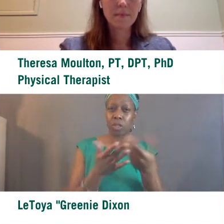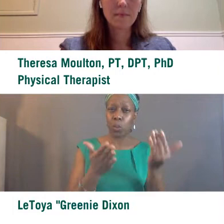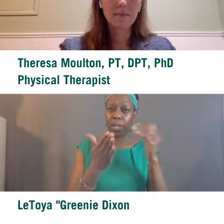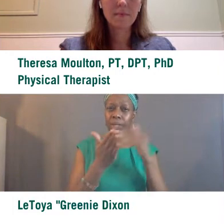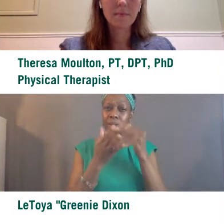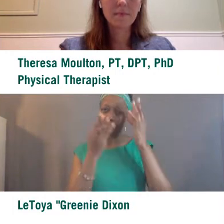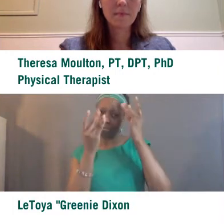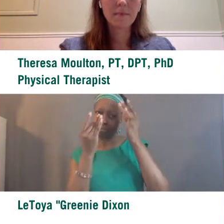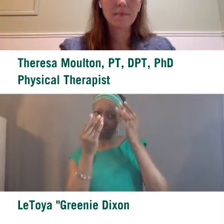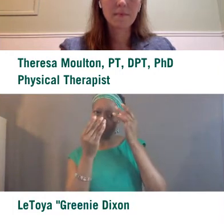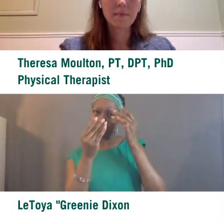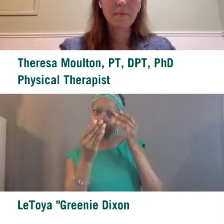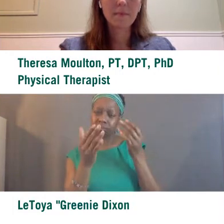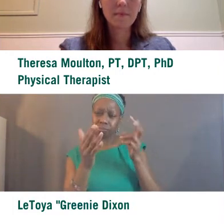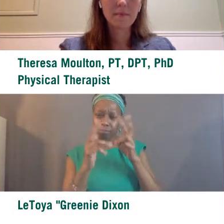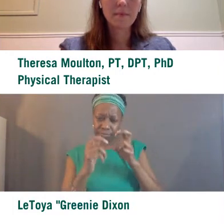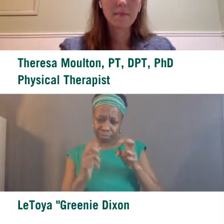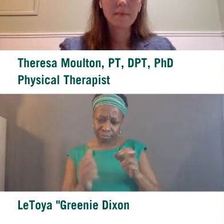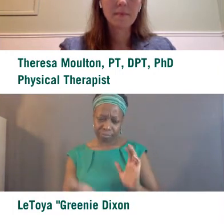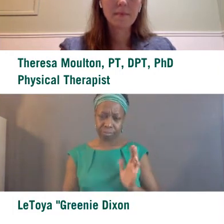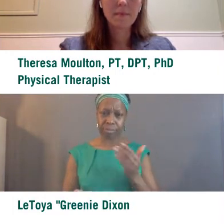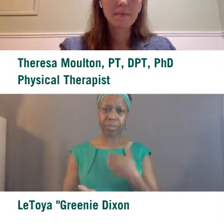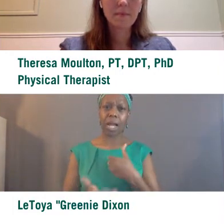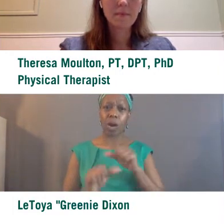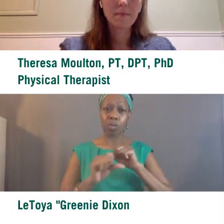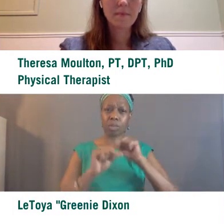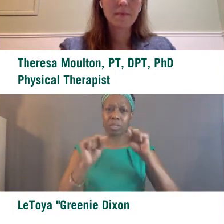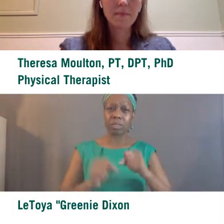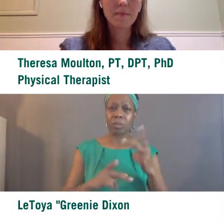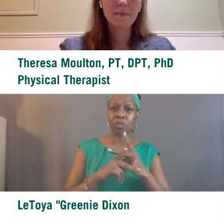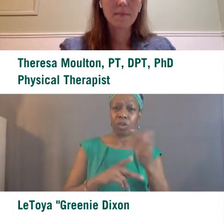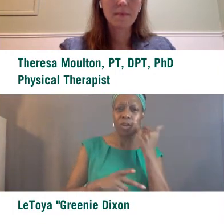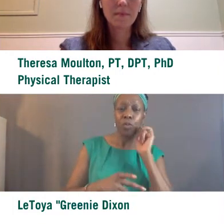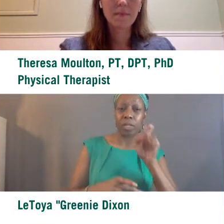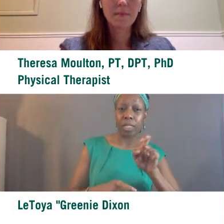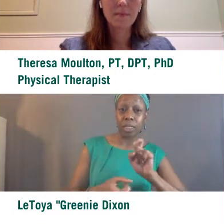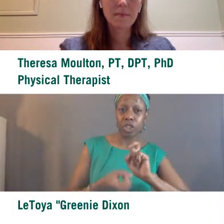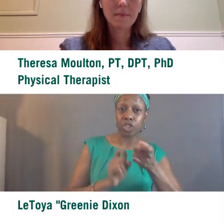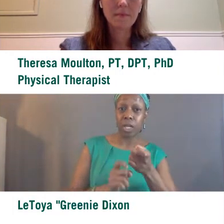Do you need to change a medication or do you need further intervention?